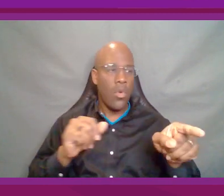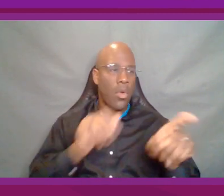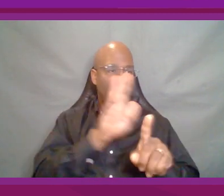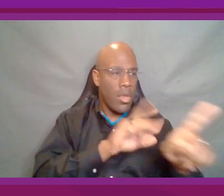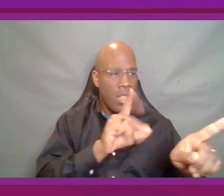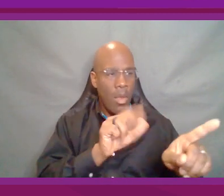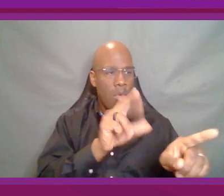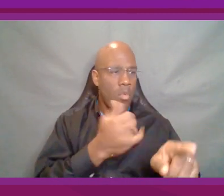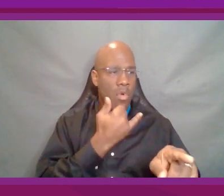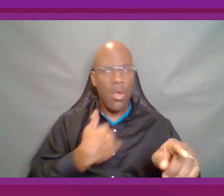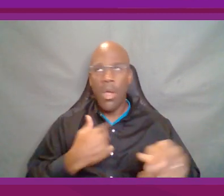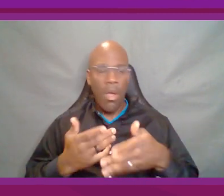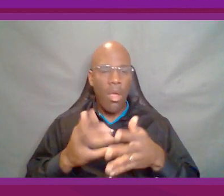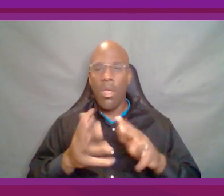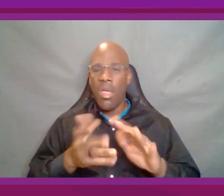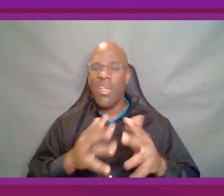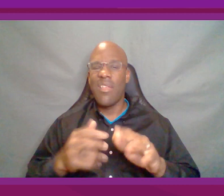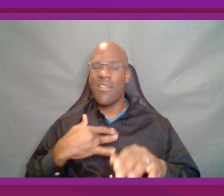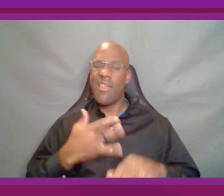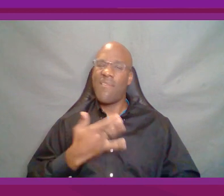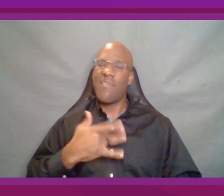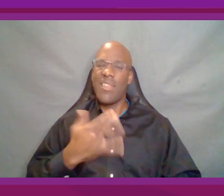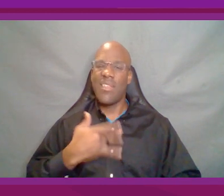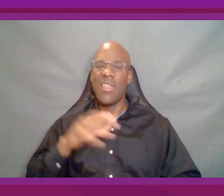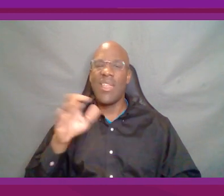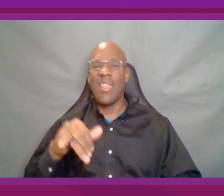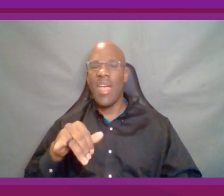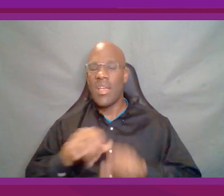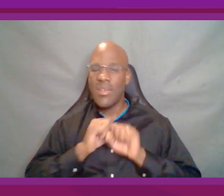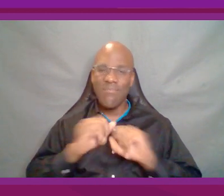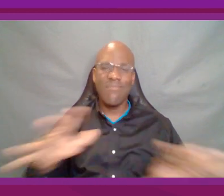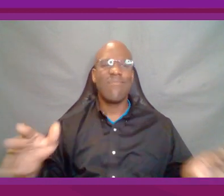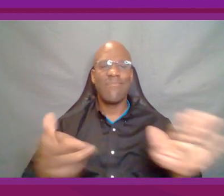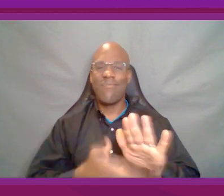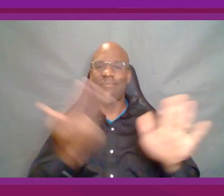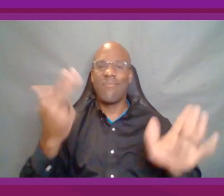person, people, I feel that that actually perpetuates stigma.